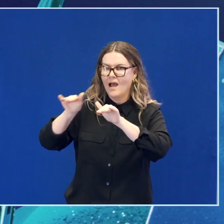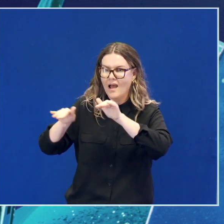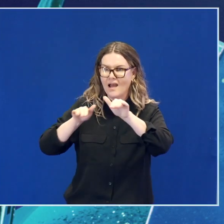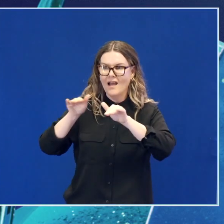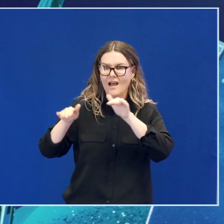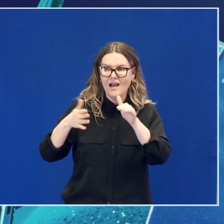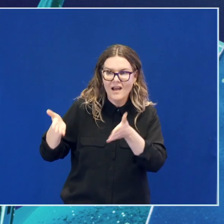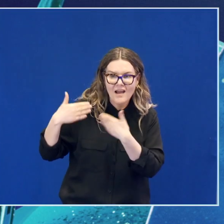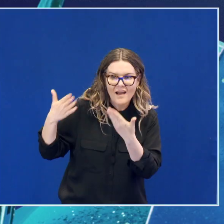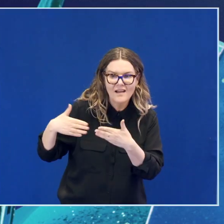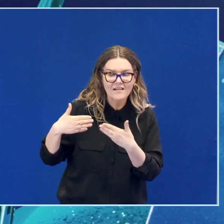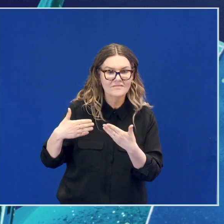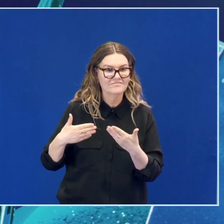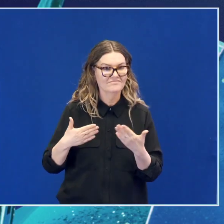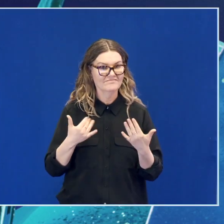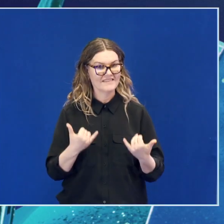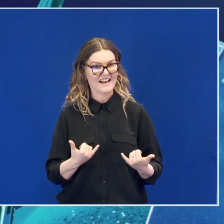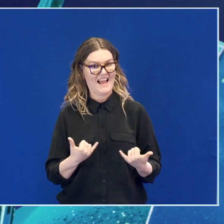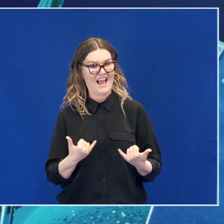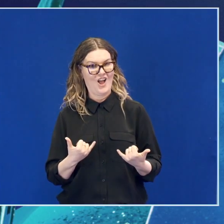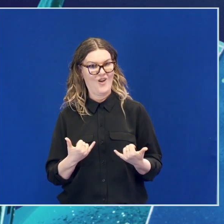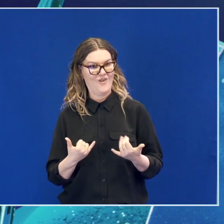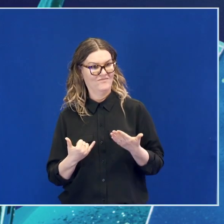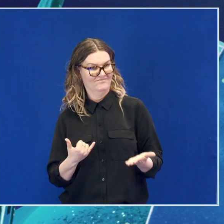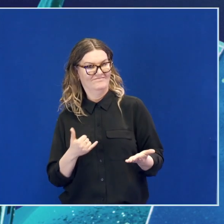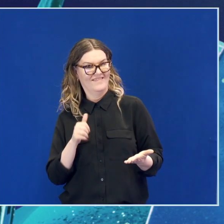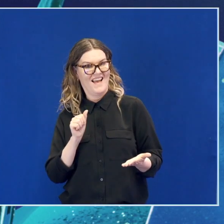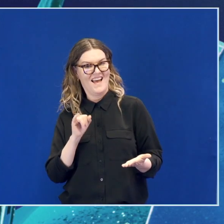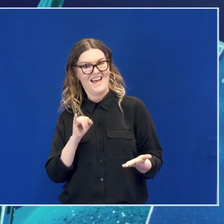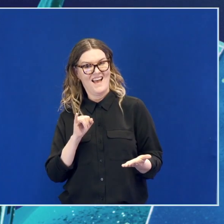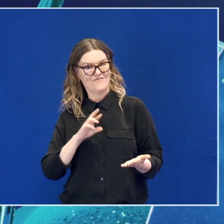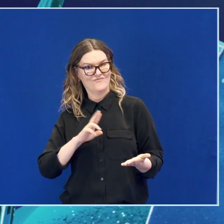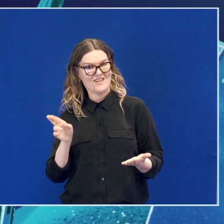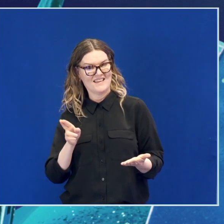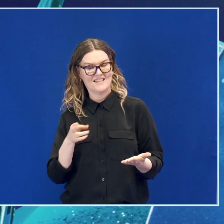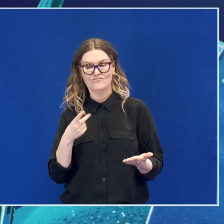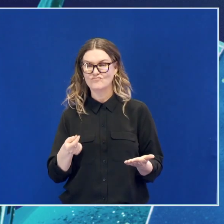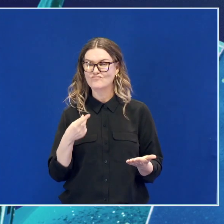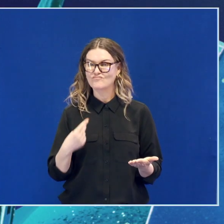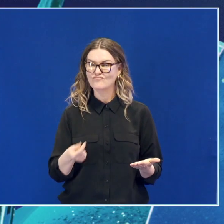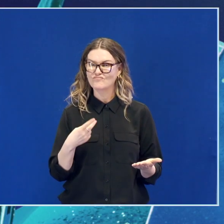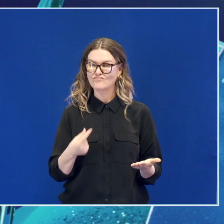to generate these meeting notes, which, as Blake mentioned, allows you to completely focus on that meeting